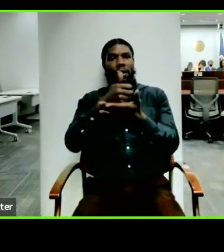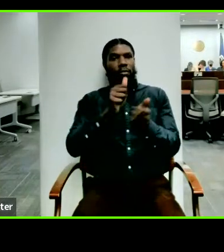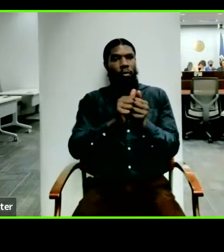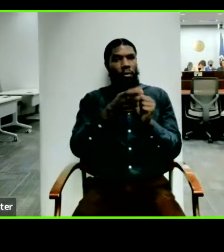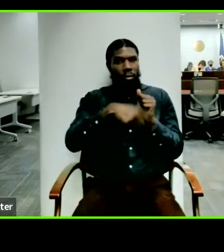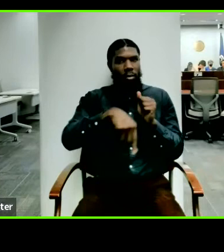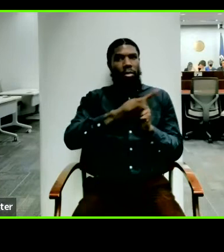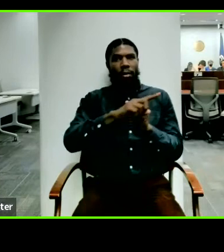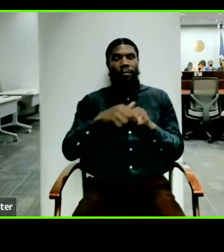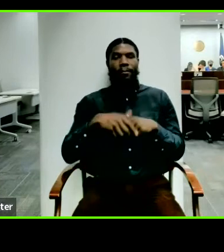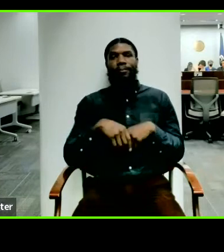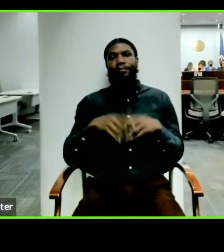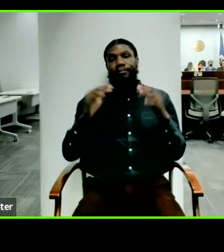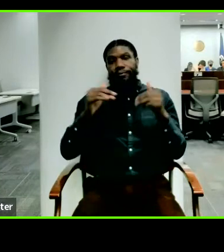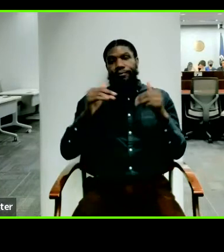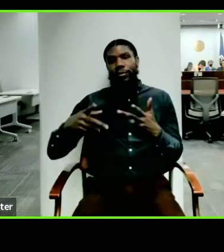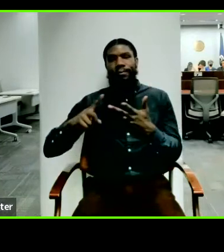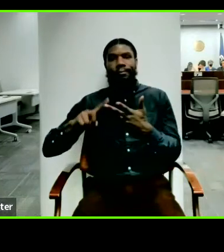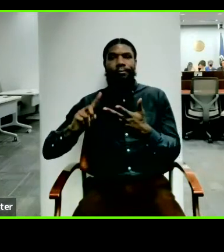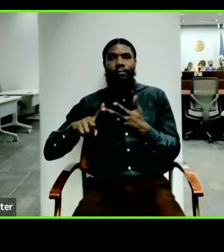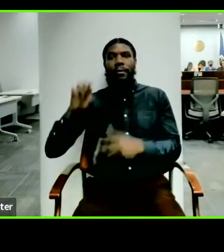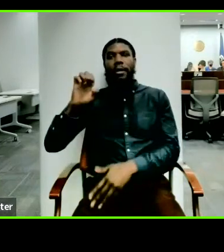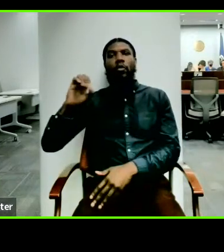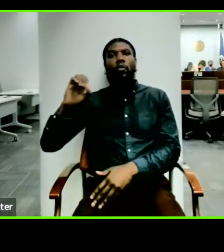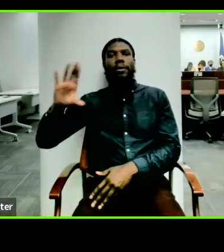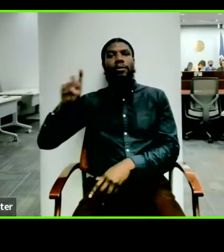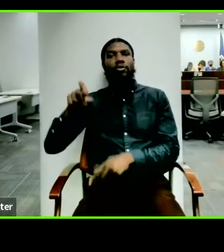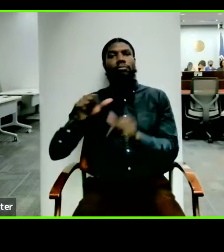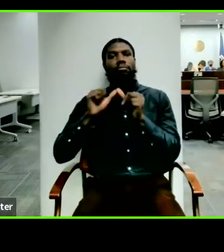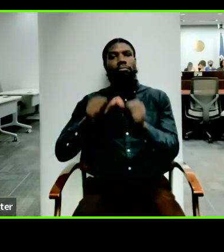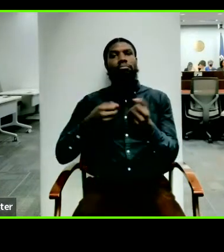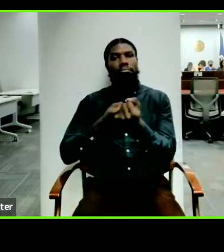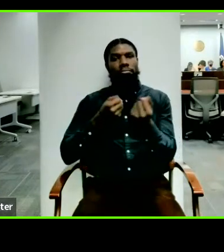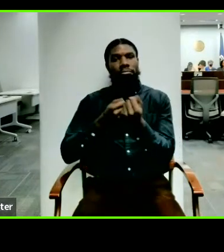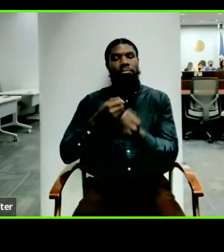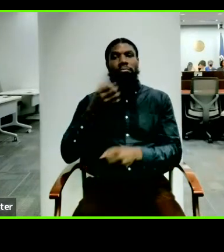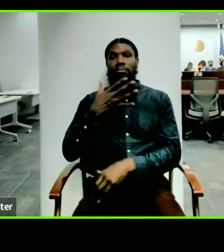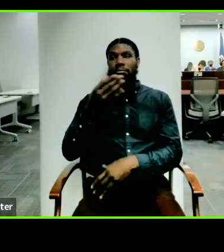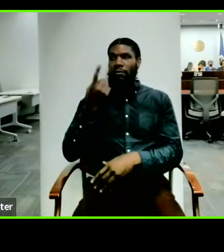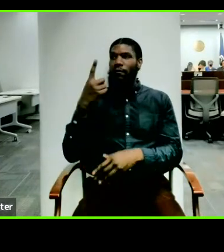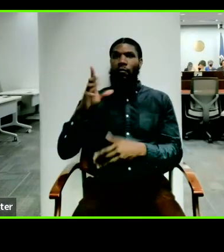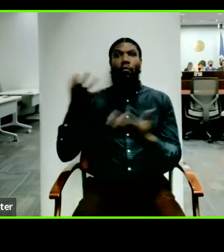And the third, the EEOC should continue to advocate in favor of a common sense